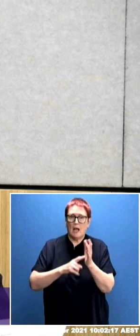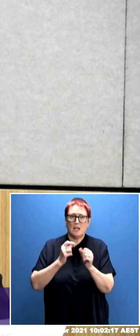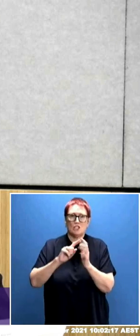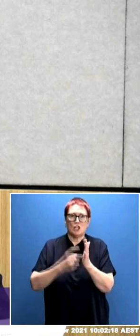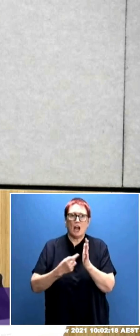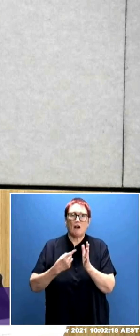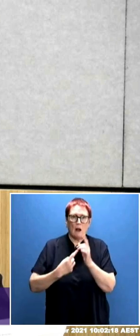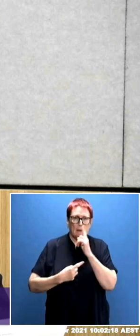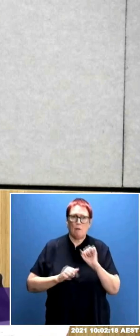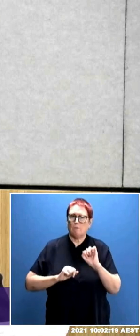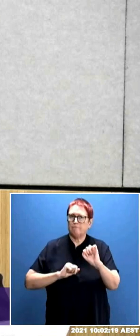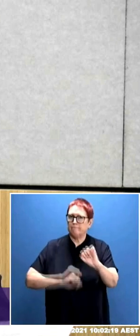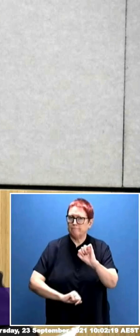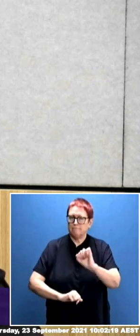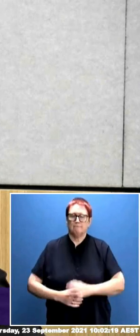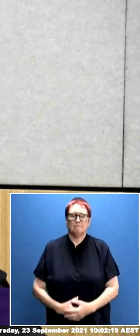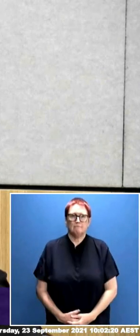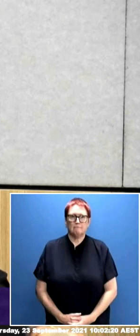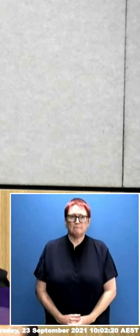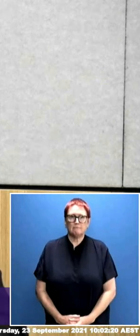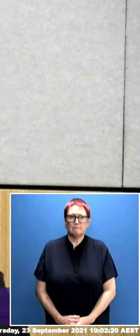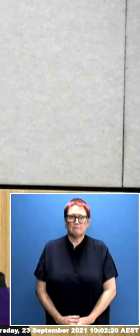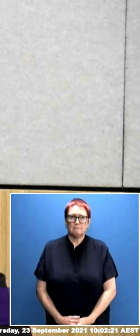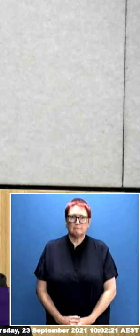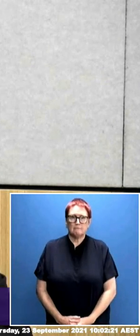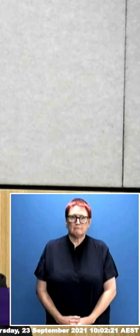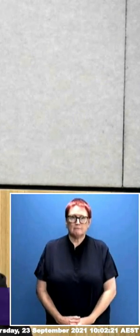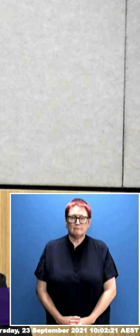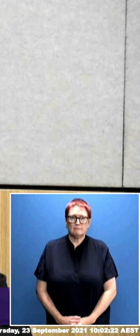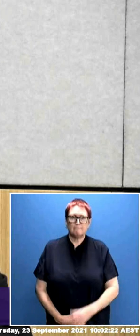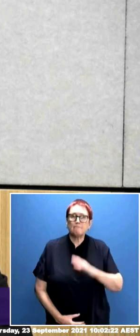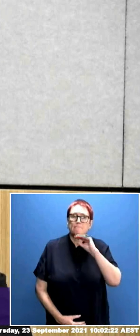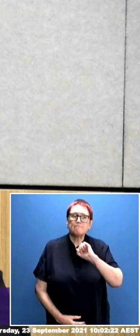Nganana ngurkantananyi karu panya Brisbane River-nya